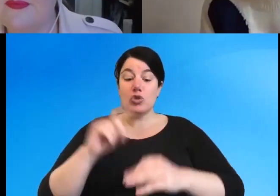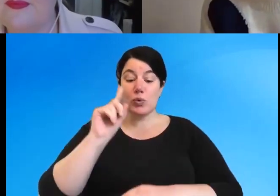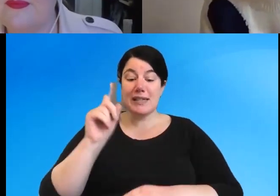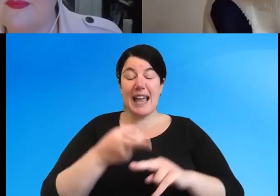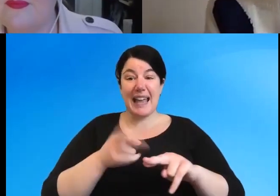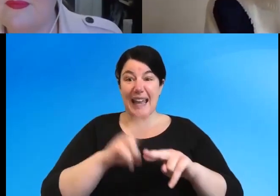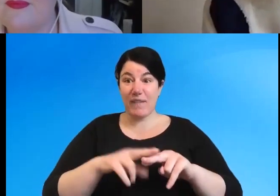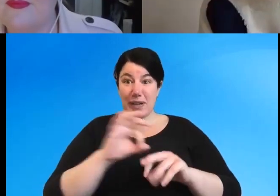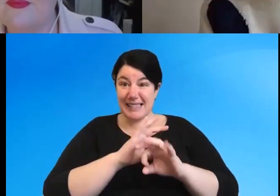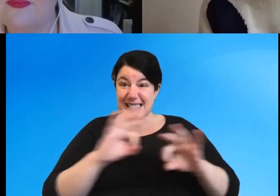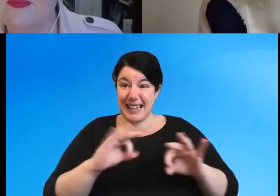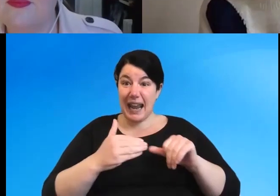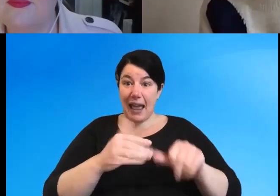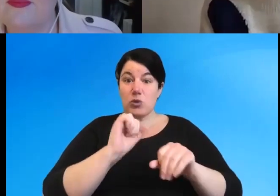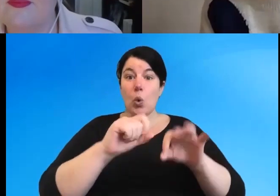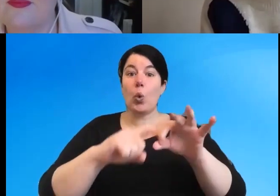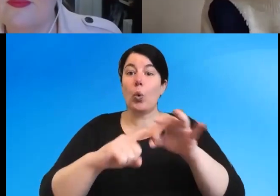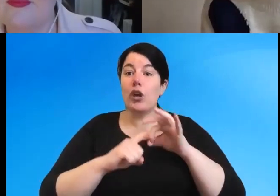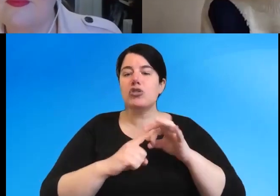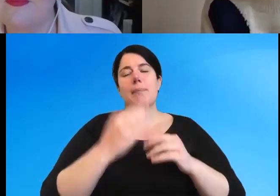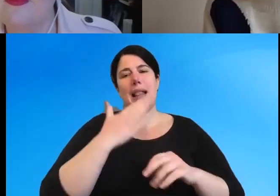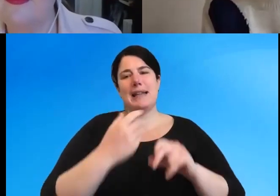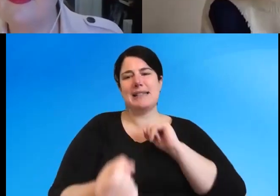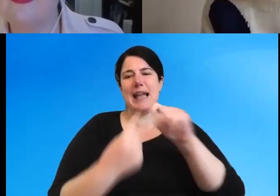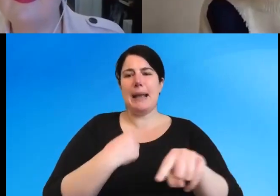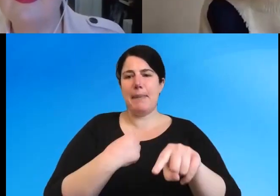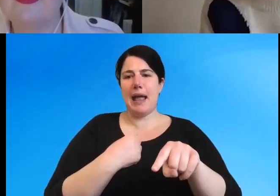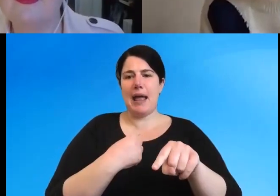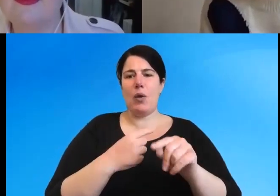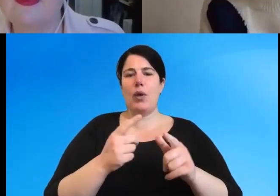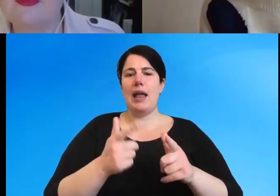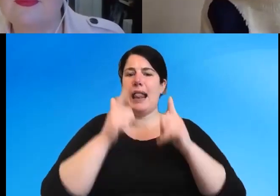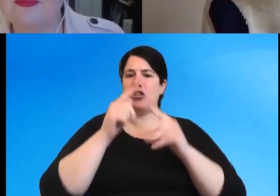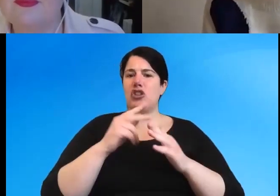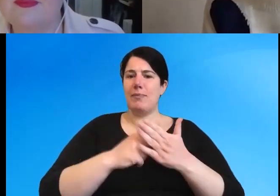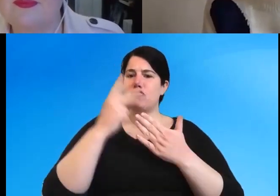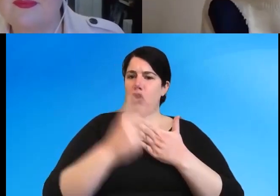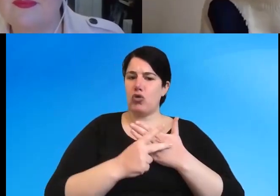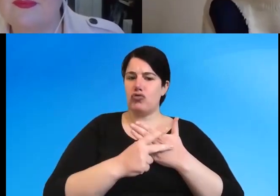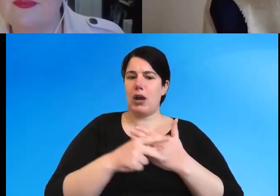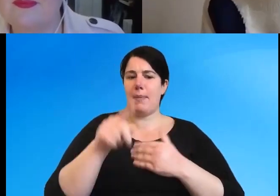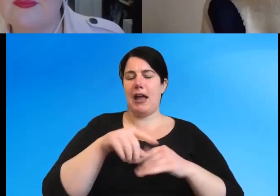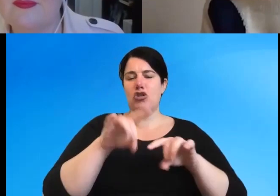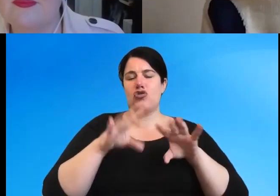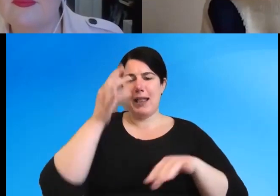haven't gotten to some of your questions, you can email us as the leadershipprogram@Australia Council.gov.au.